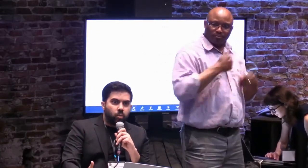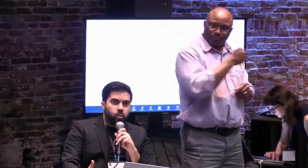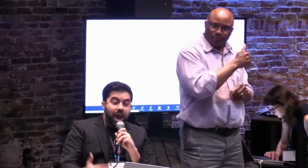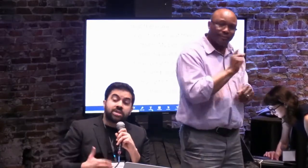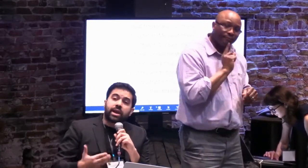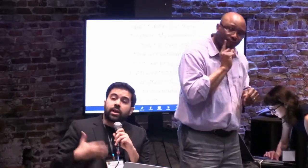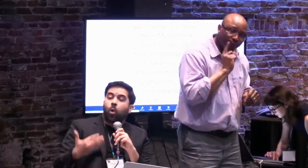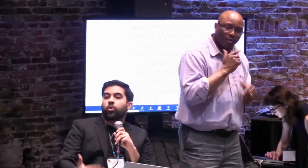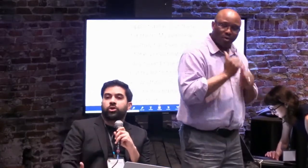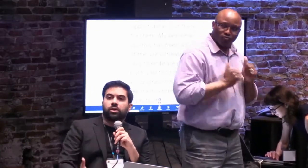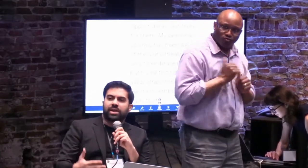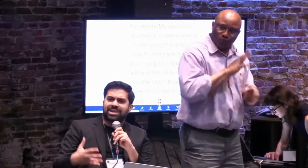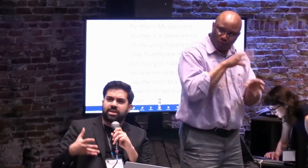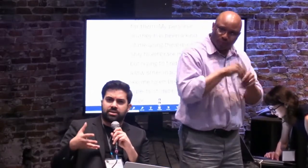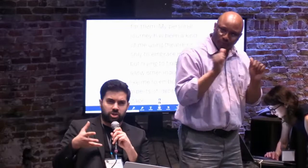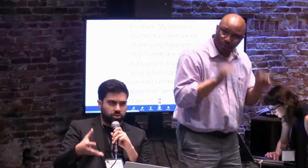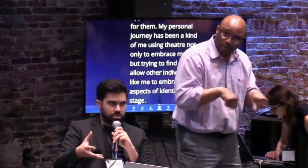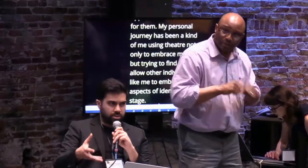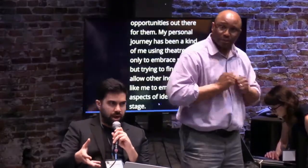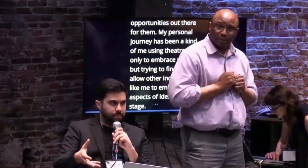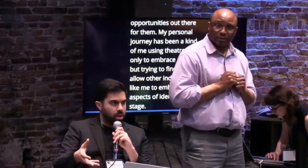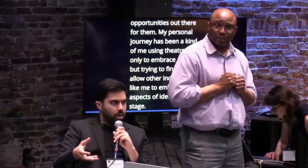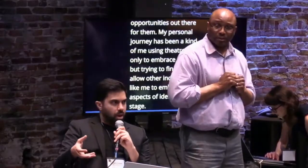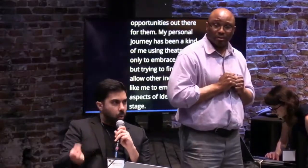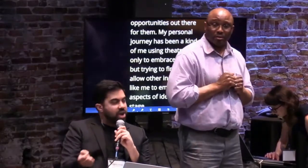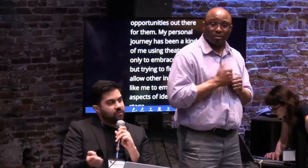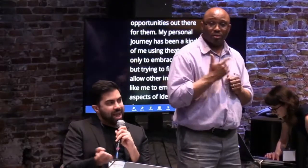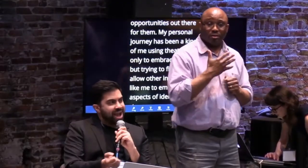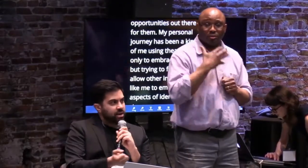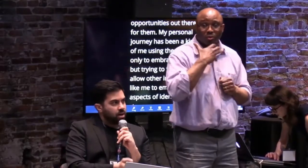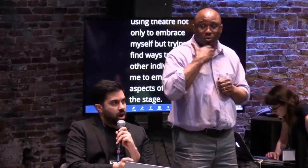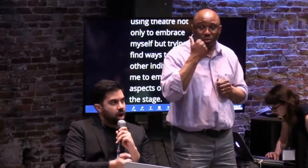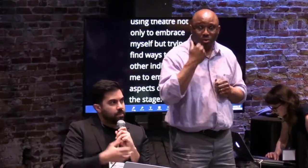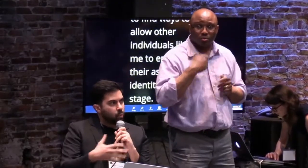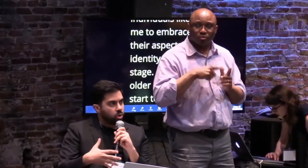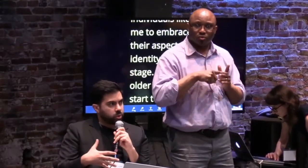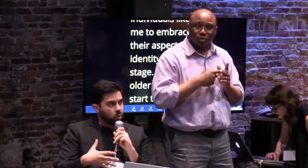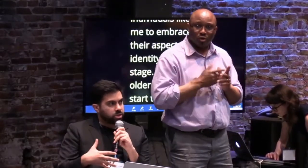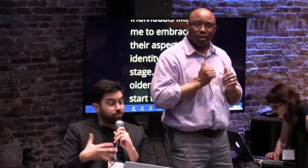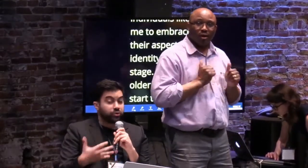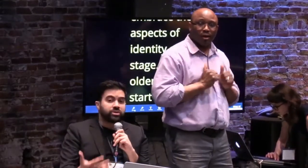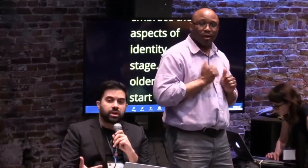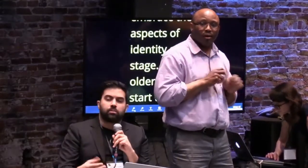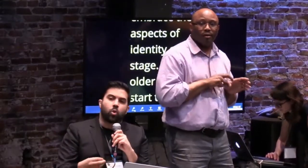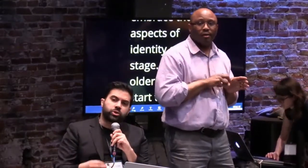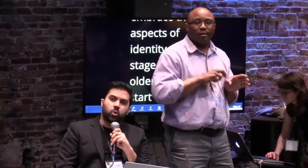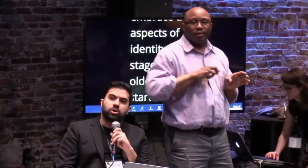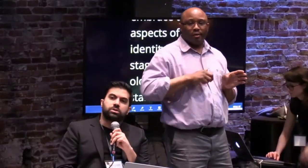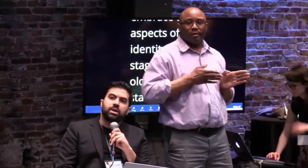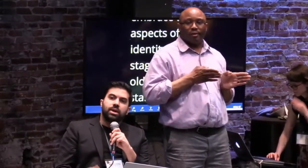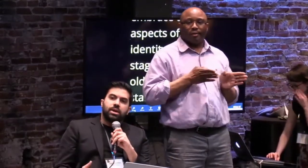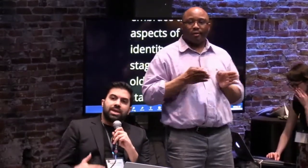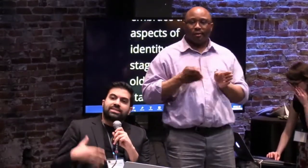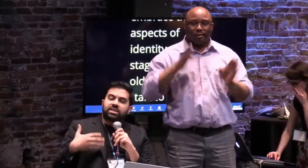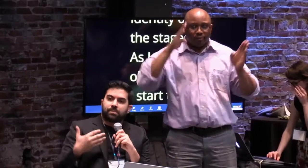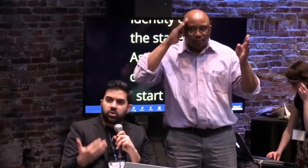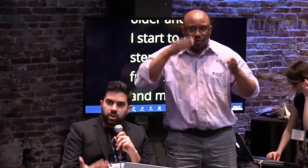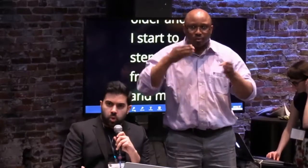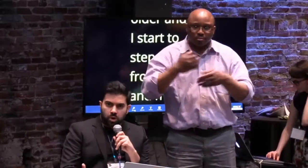As I get older and as I start to step away from acting a lot and more towards producing, more towards accessibility work,